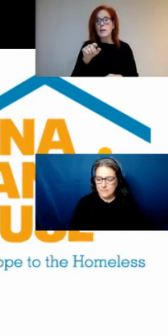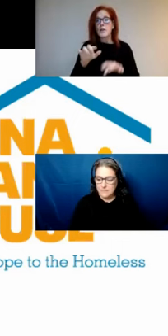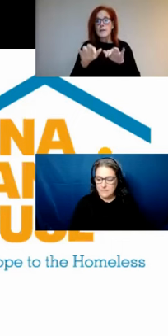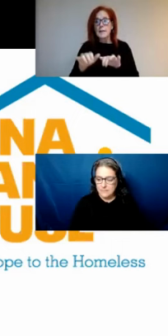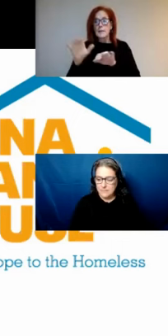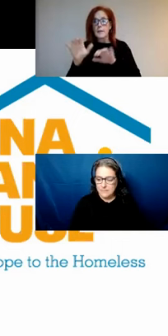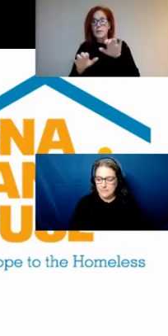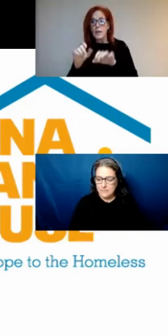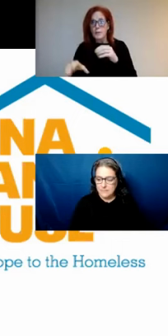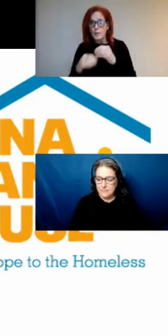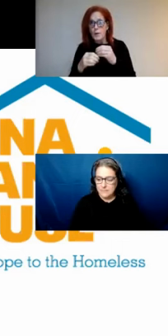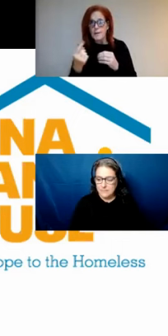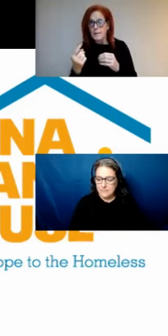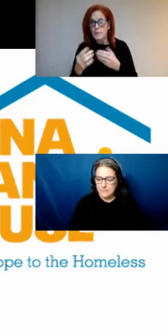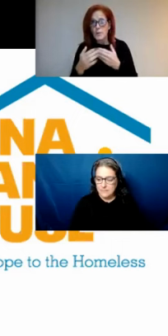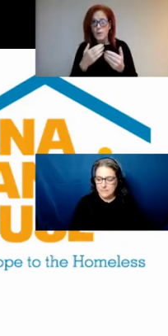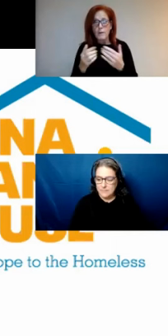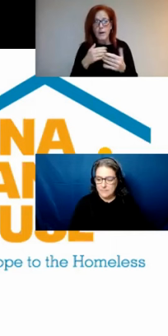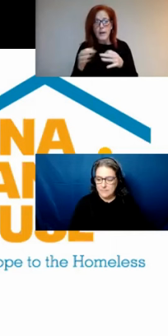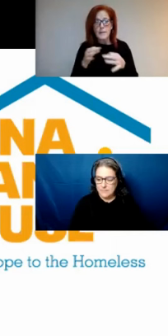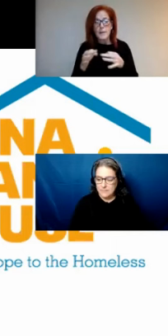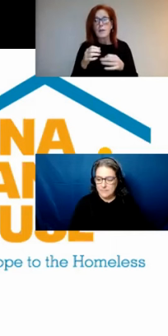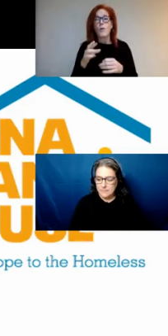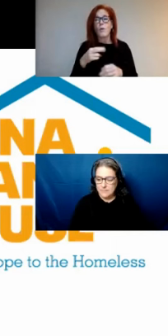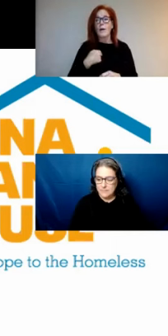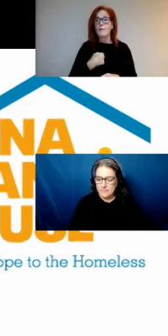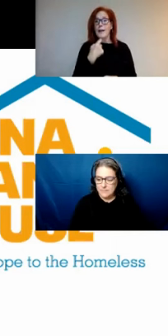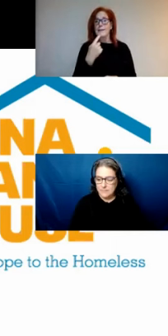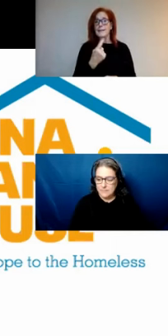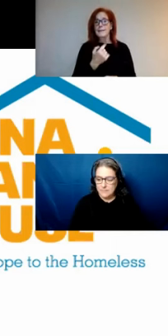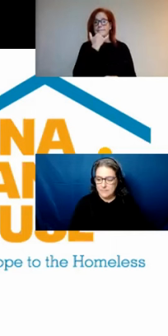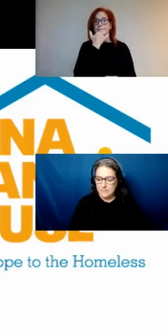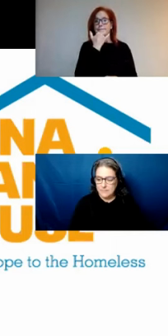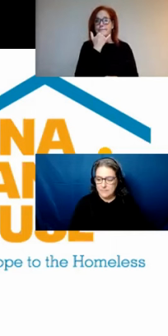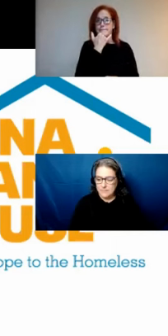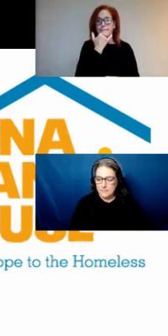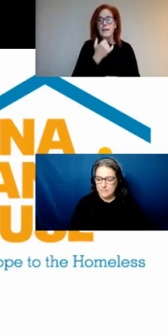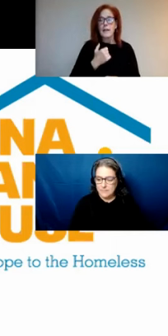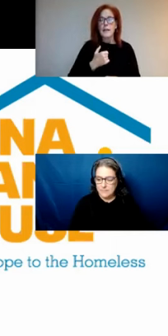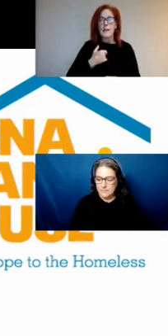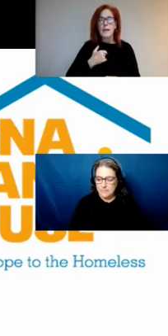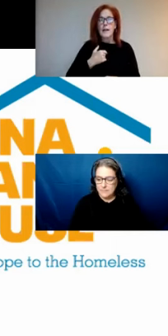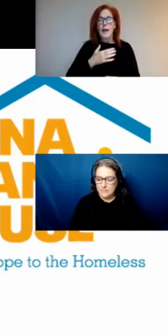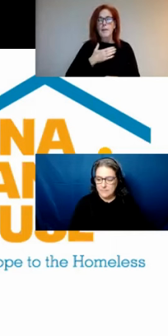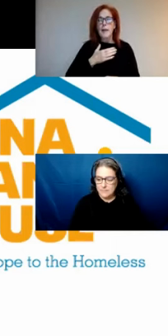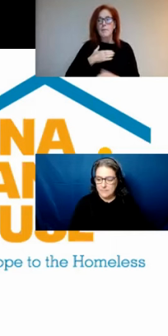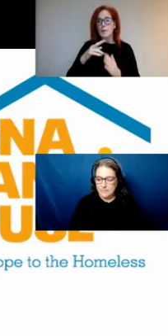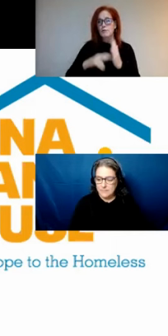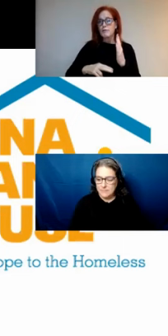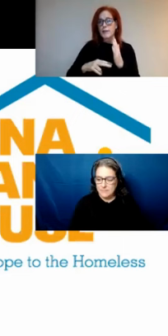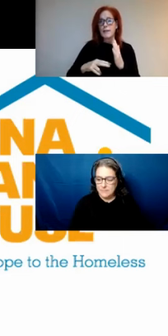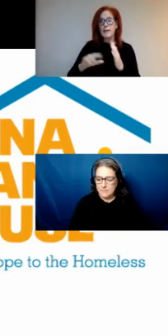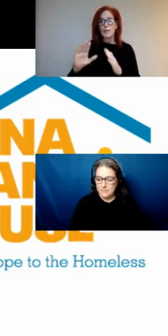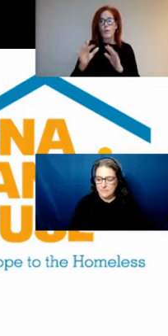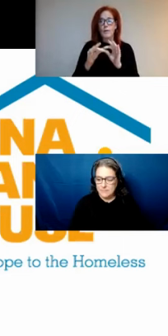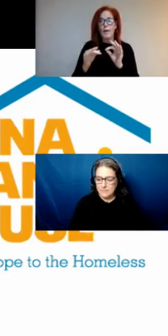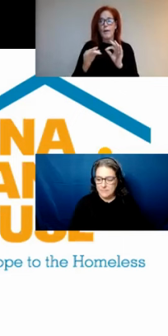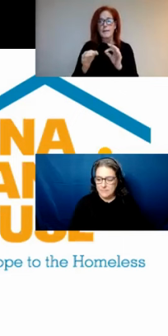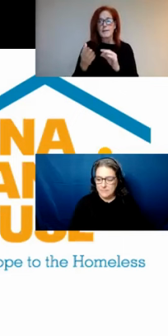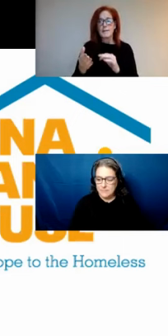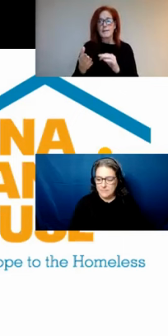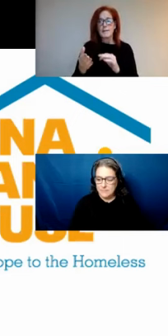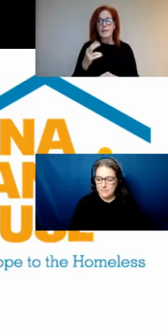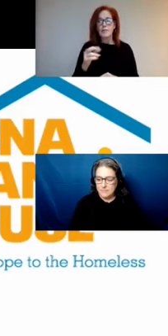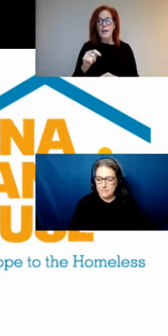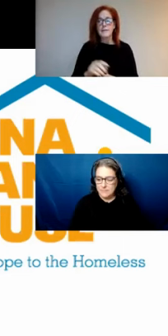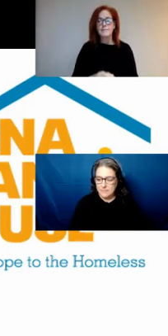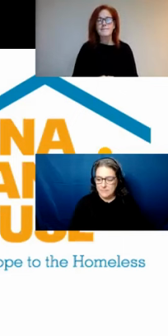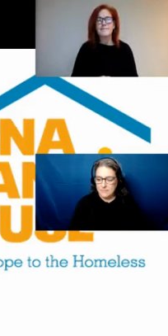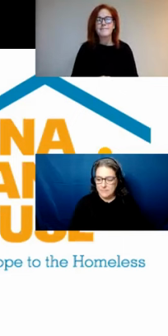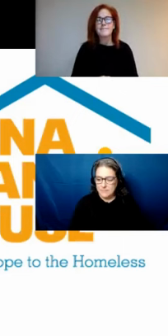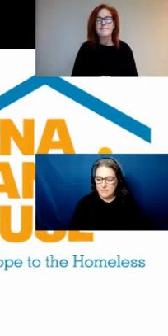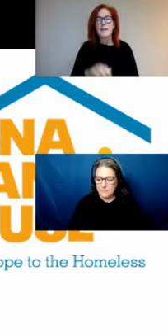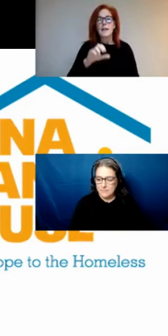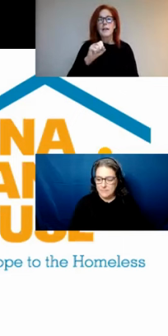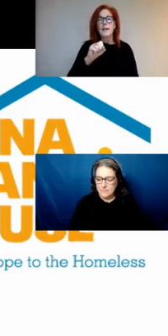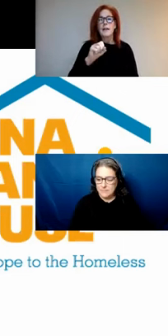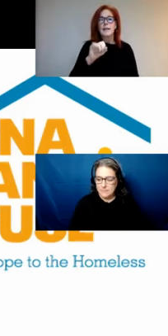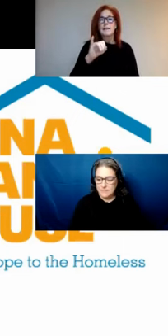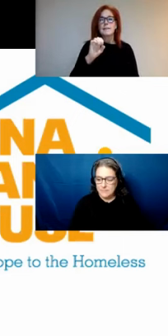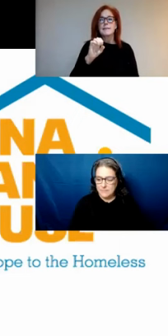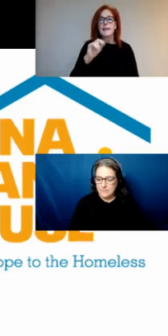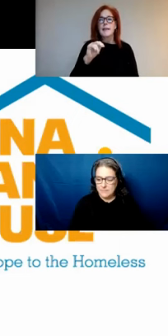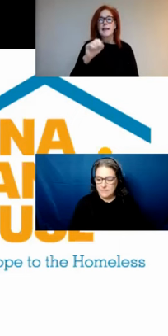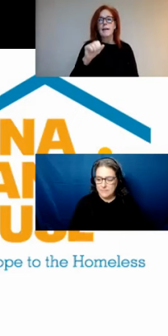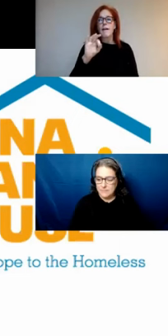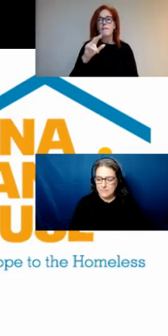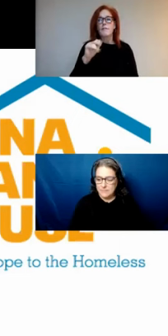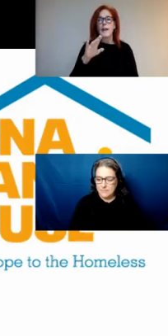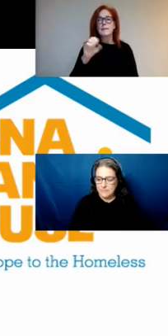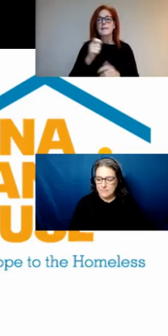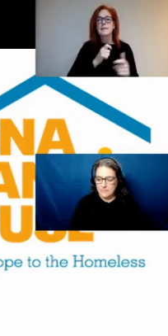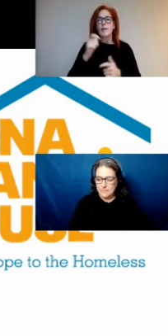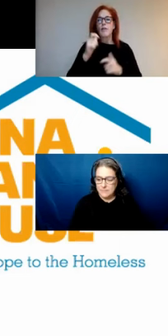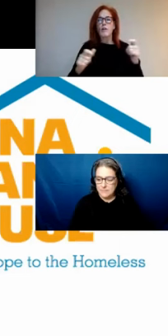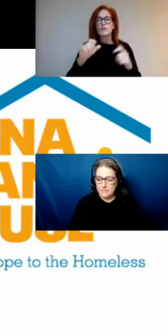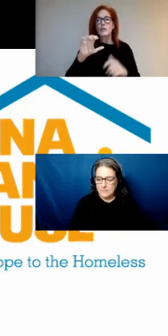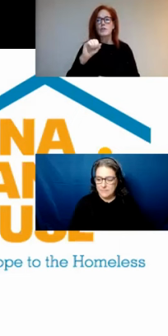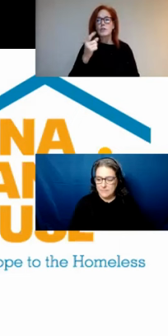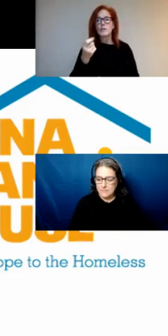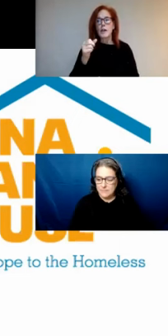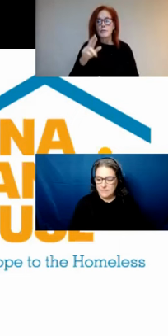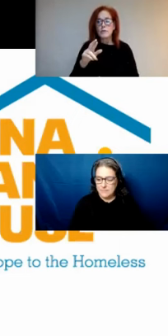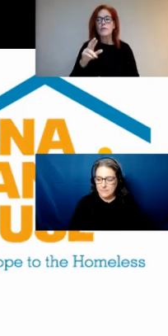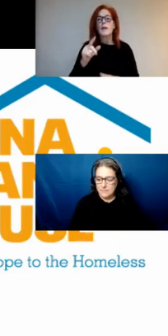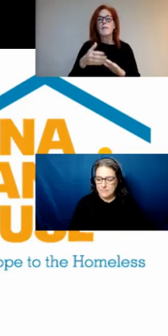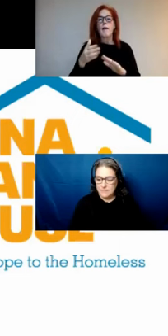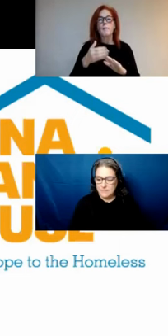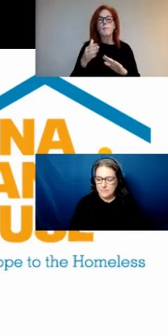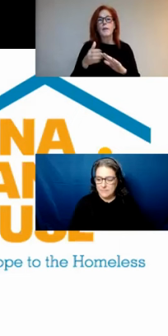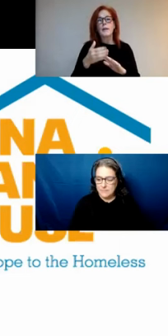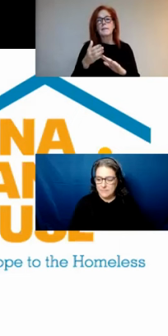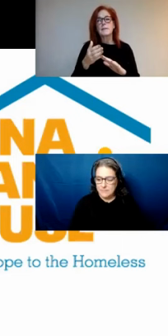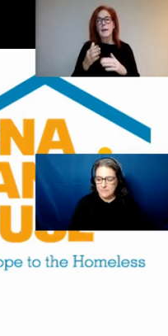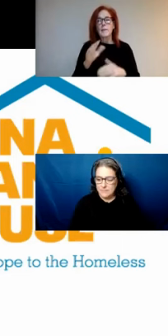And I think -- I guess I'd just like to kind of sum up that that when an individual comes to Stephen Center, this is where hope happens, and I think our volunteer numbers, the amount of students show that. I think the best way to learn about us is to come visit.